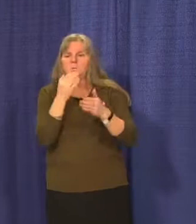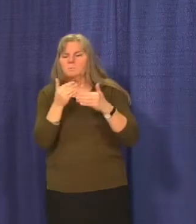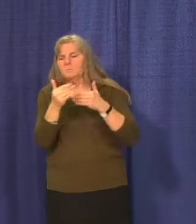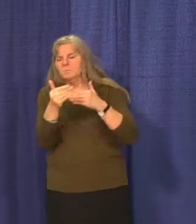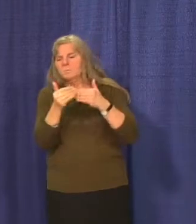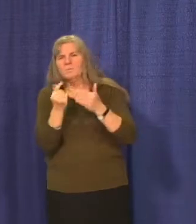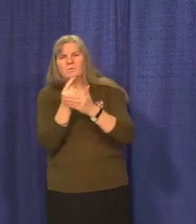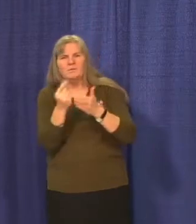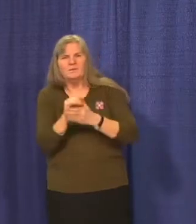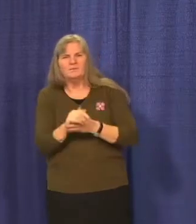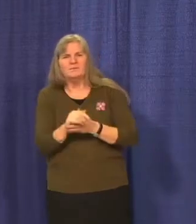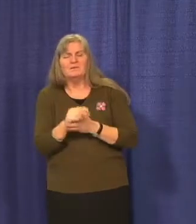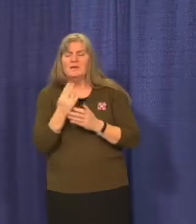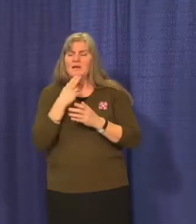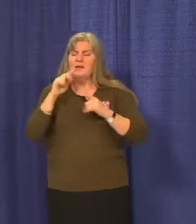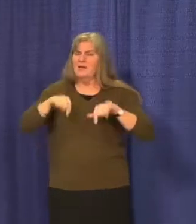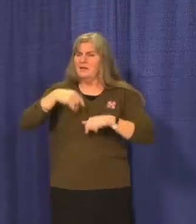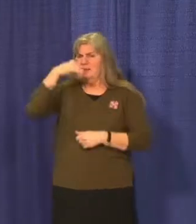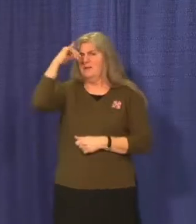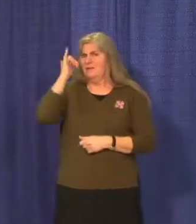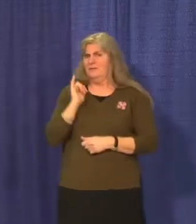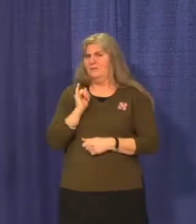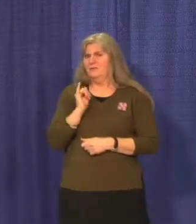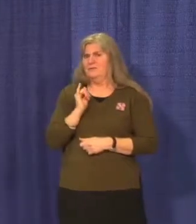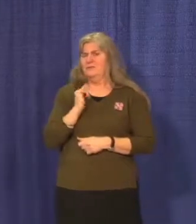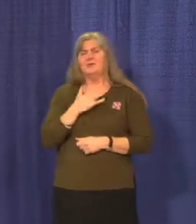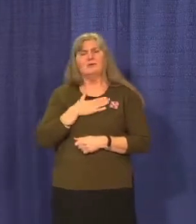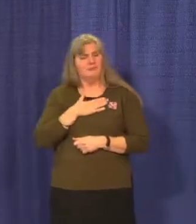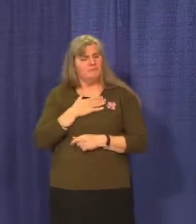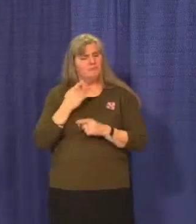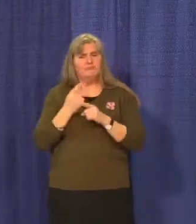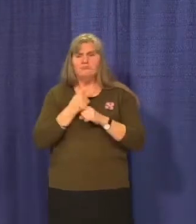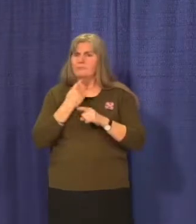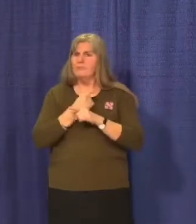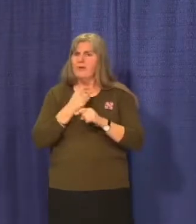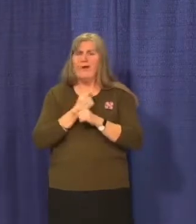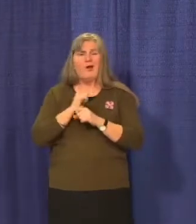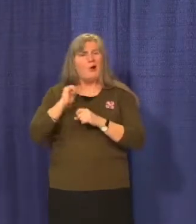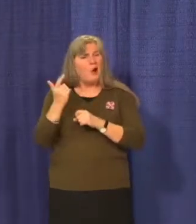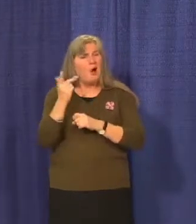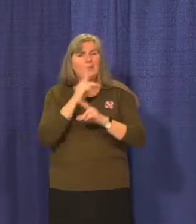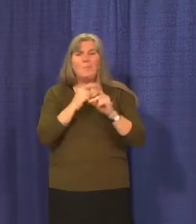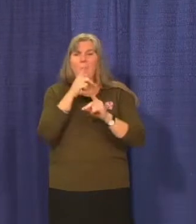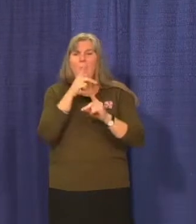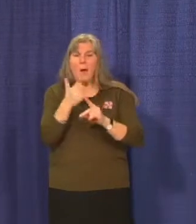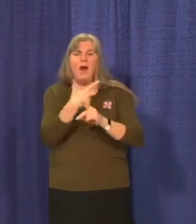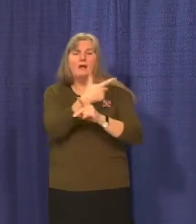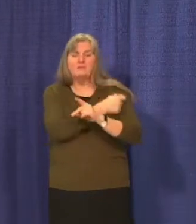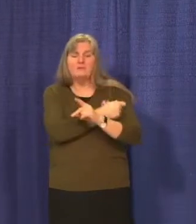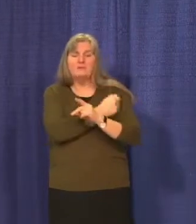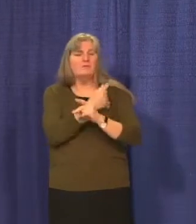the coming weeks. We are in a very fortunate position in the territory and we are on track to immunize